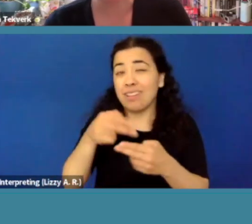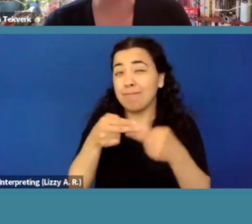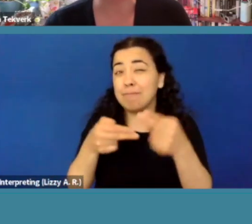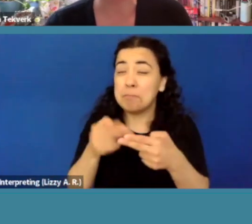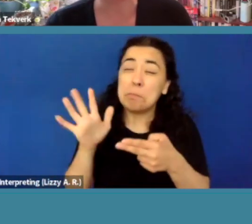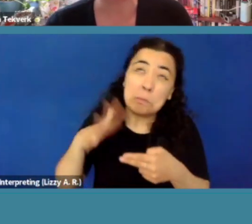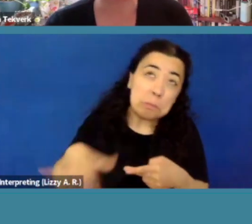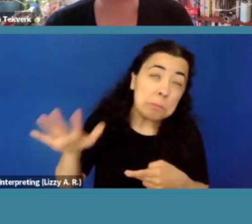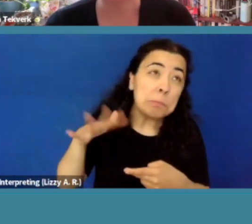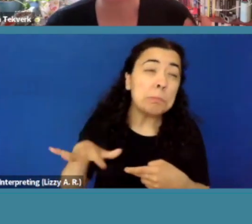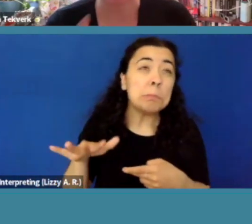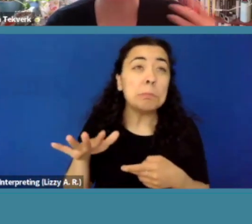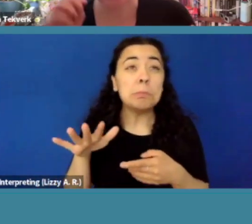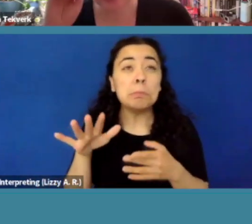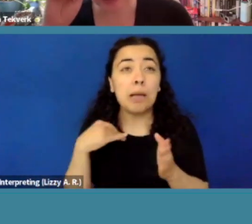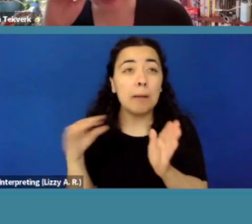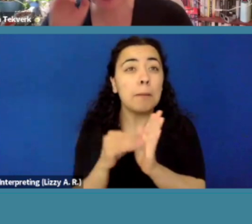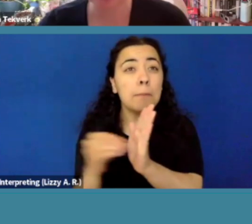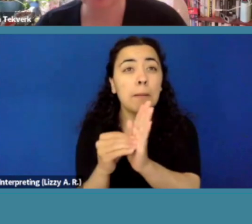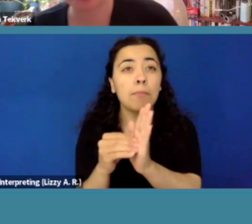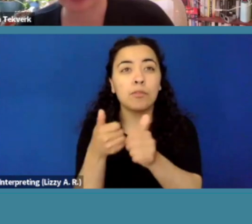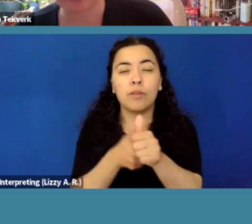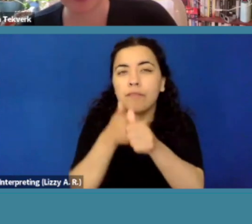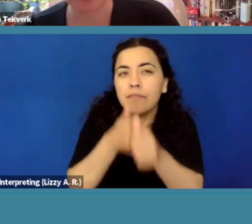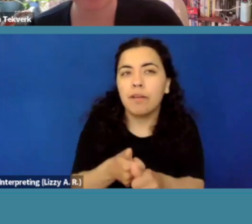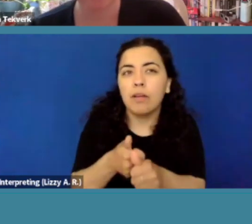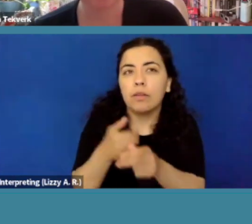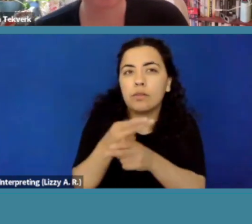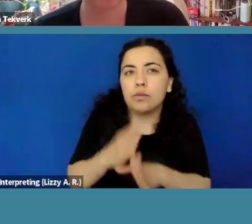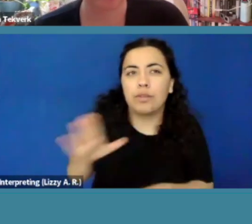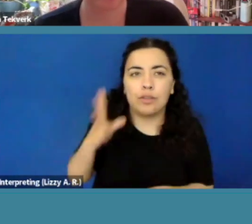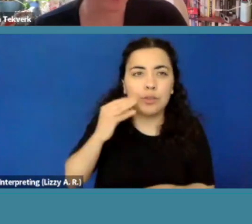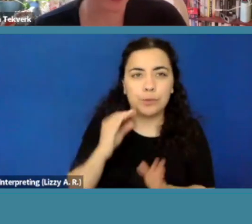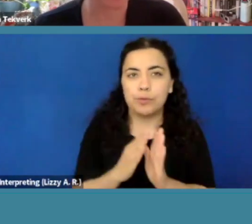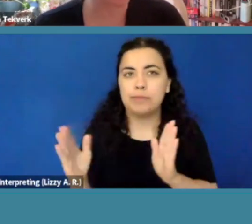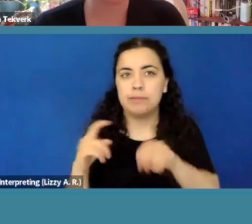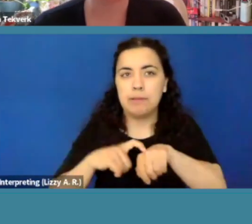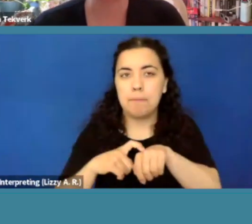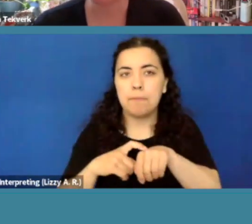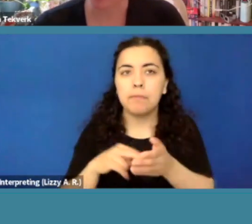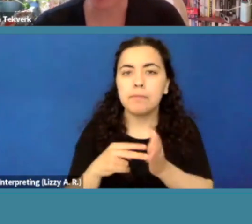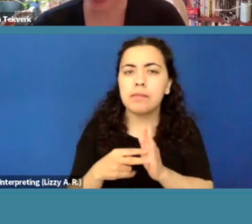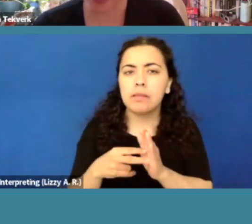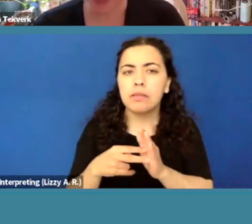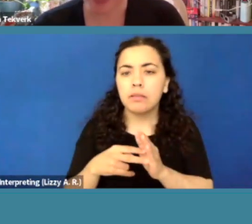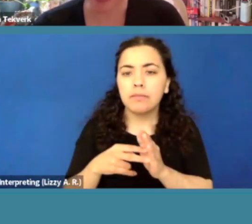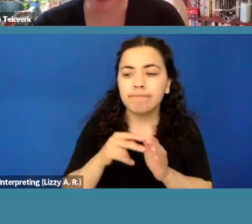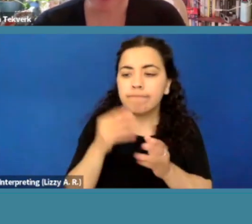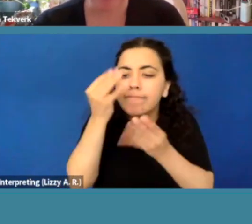in the timeline of the experience of a user. Where are they going to go to first for information.